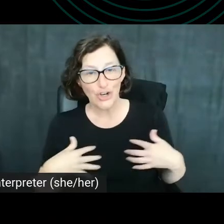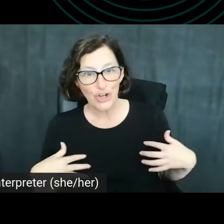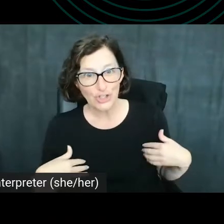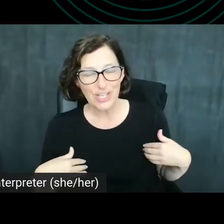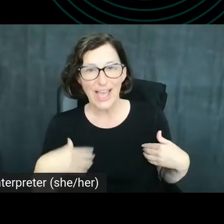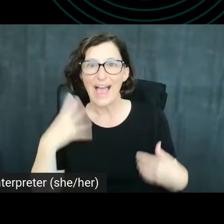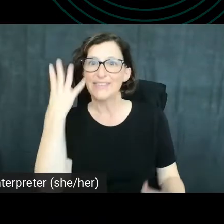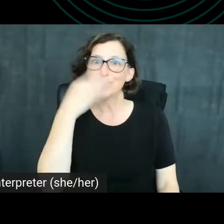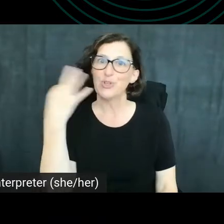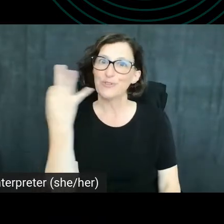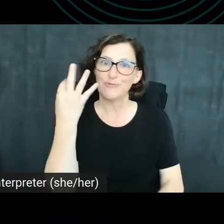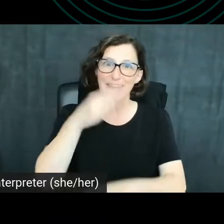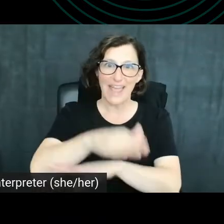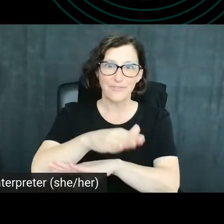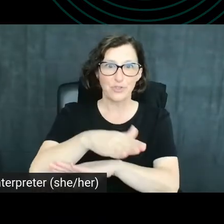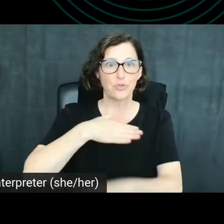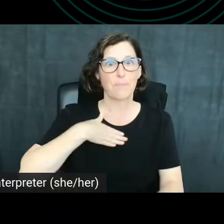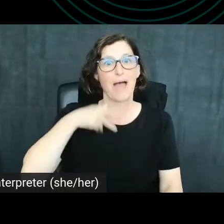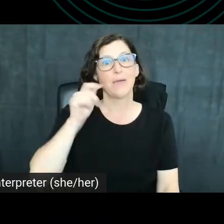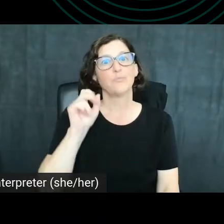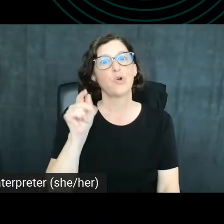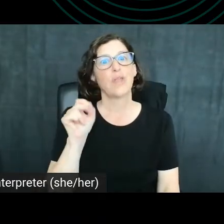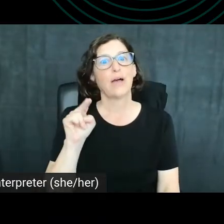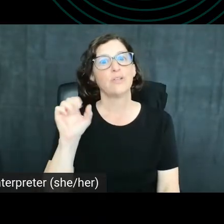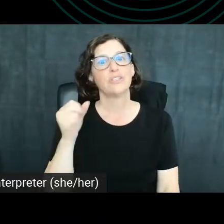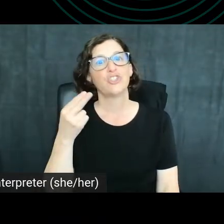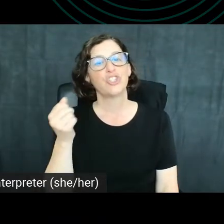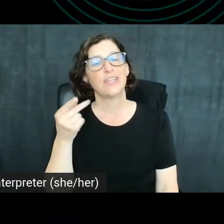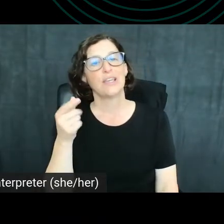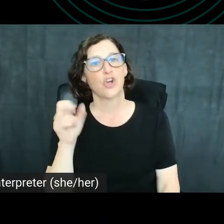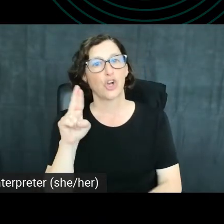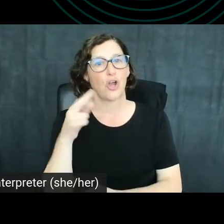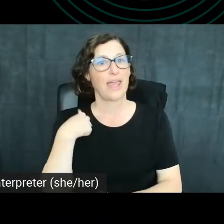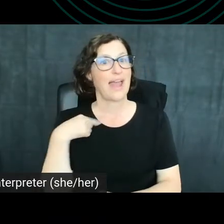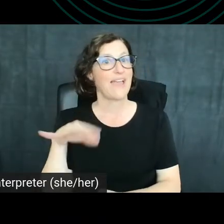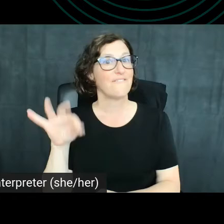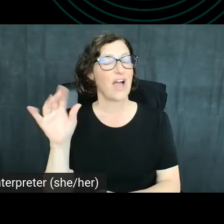My pronouns are she/her/hers, and I'm located in the great Dallas, Texas.